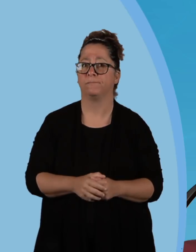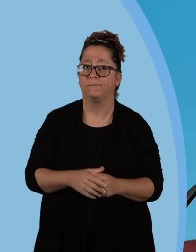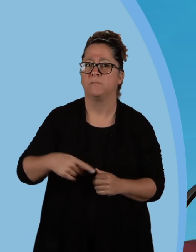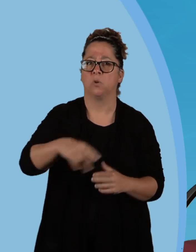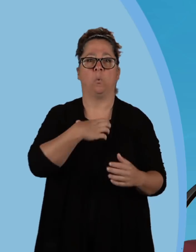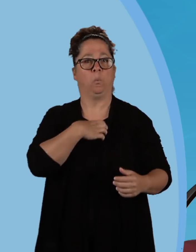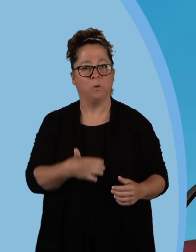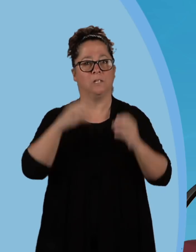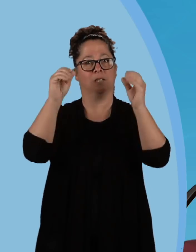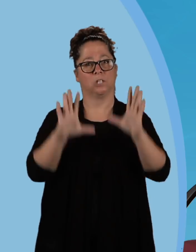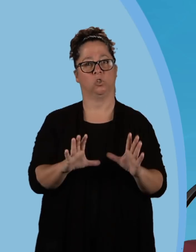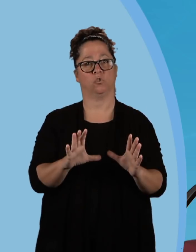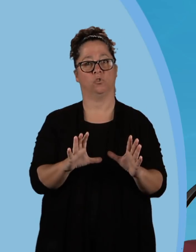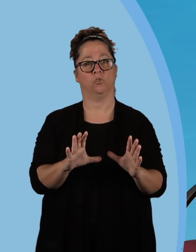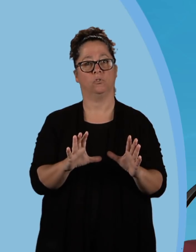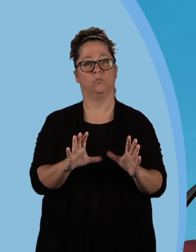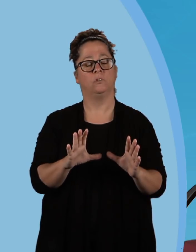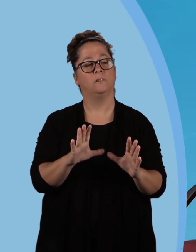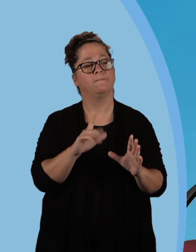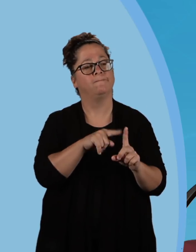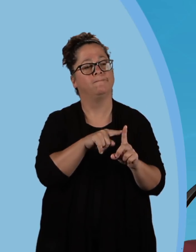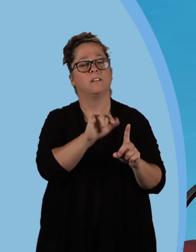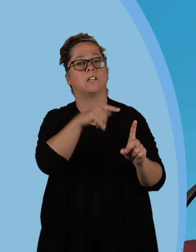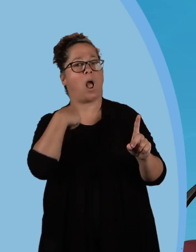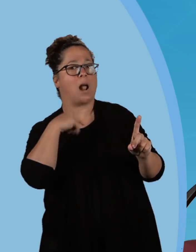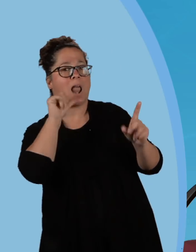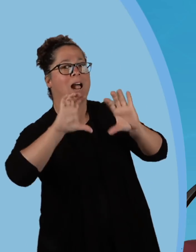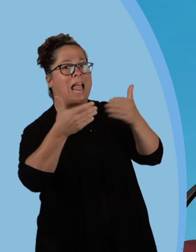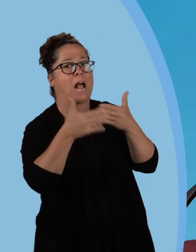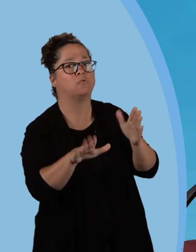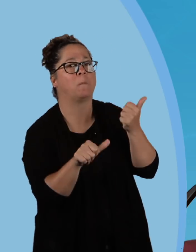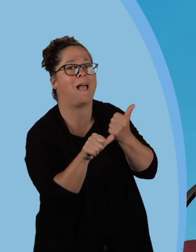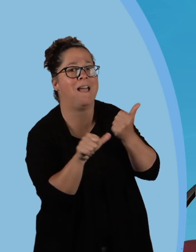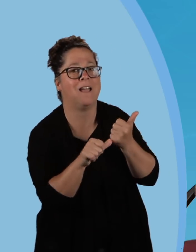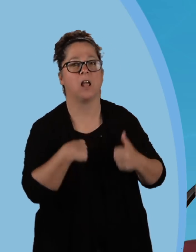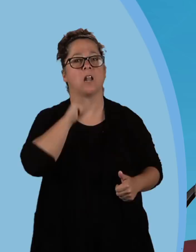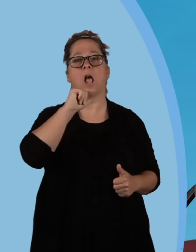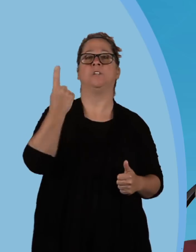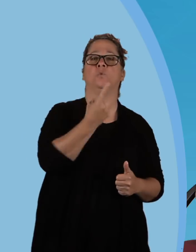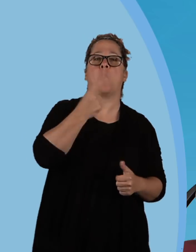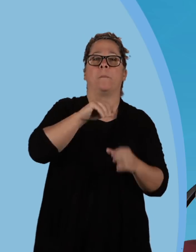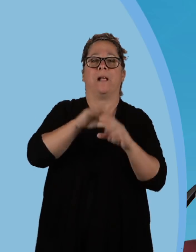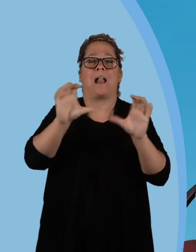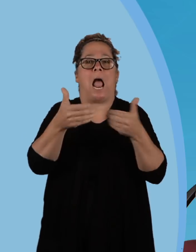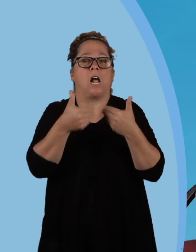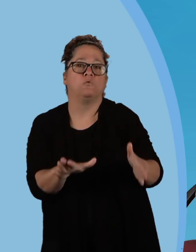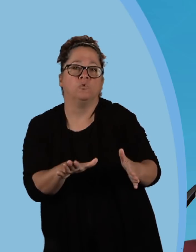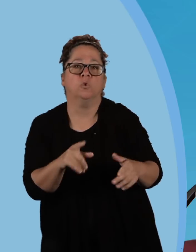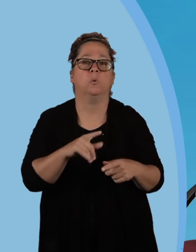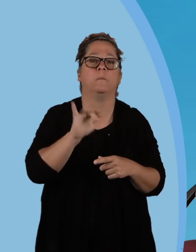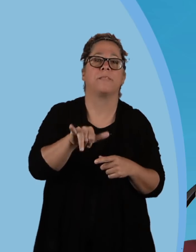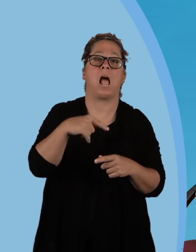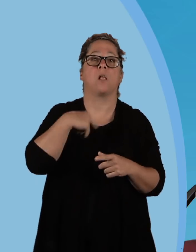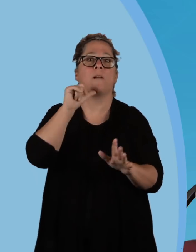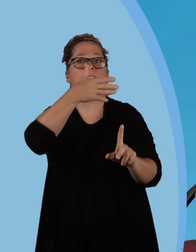knew that they're not classroom aides, that they're not somebody in the classroom that, if they forgot to copy something in the morning,